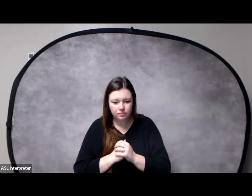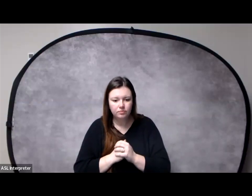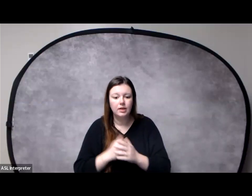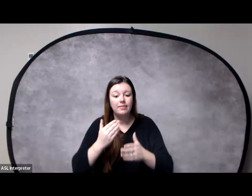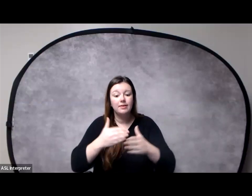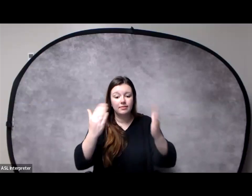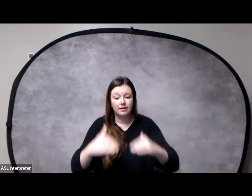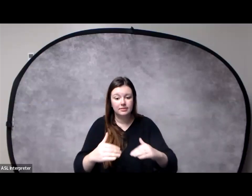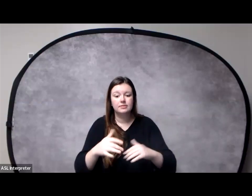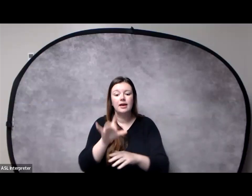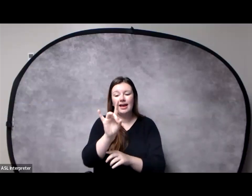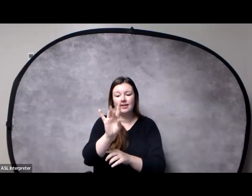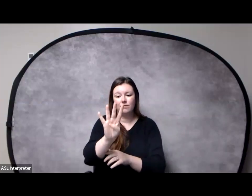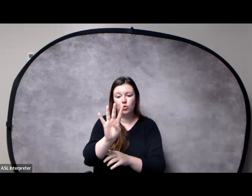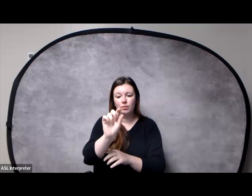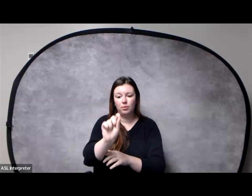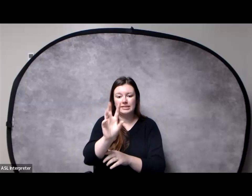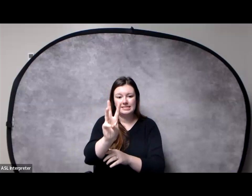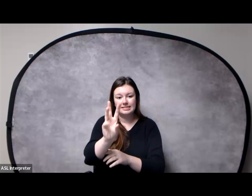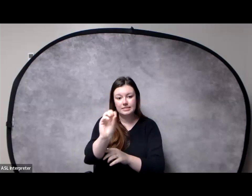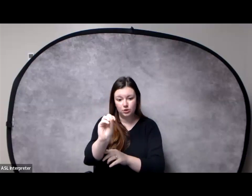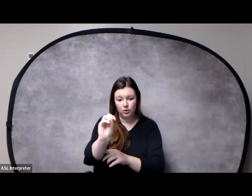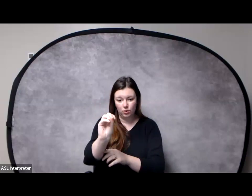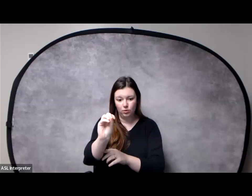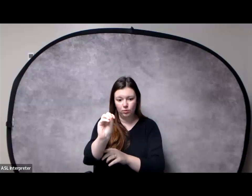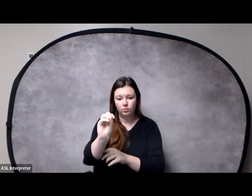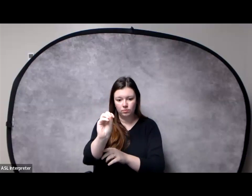It's Proposed Section 84.60.